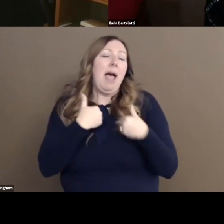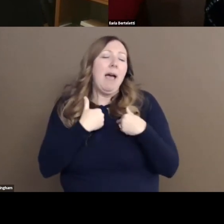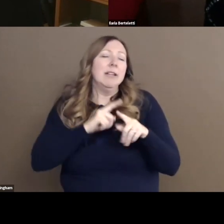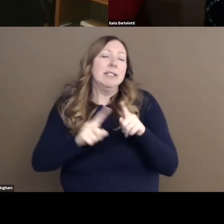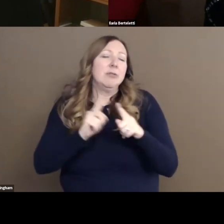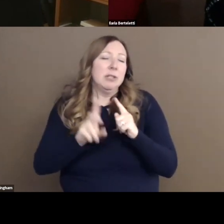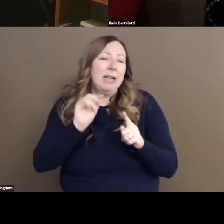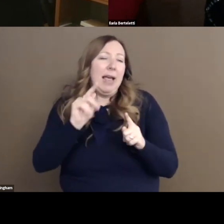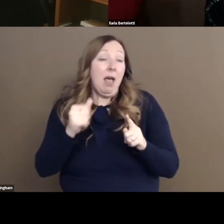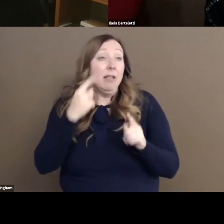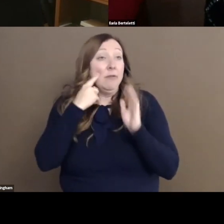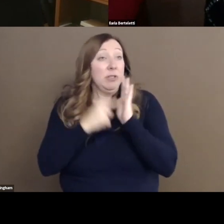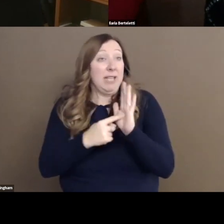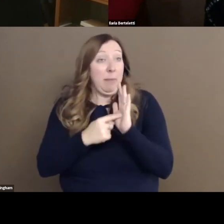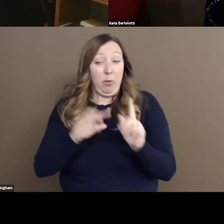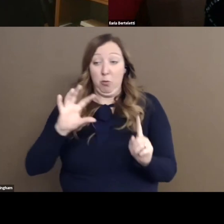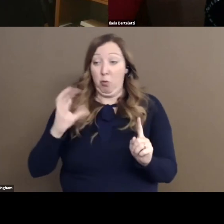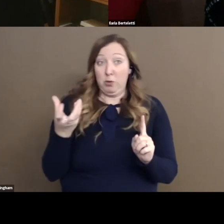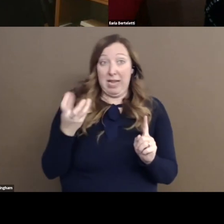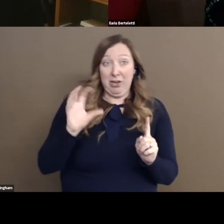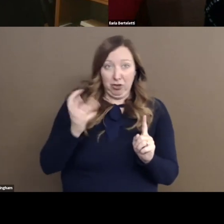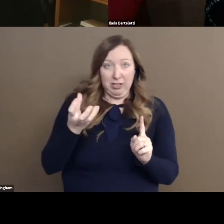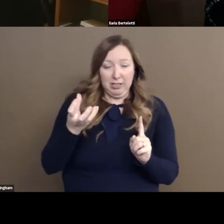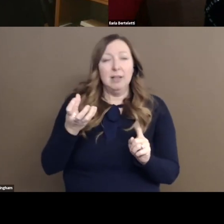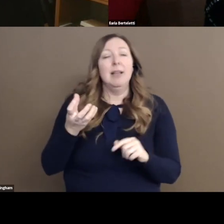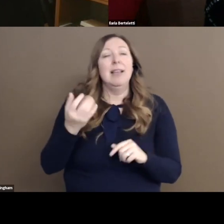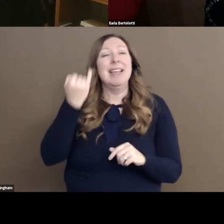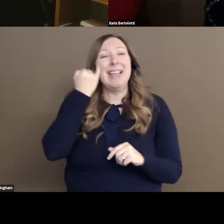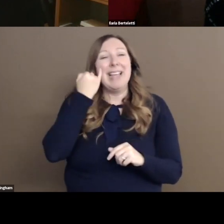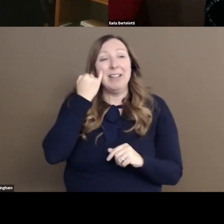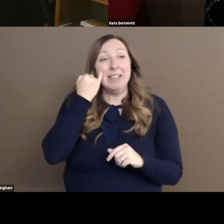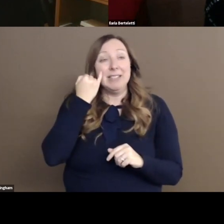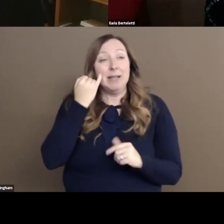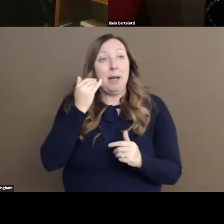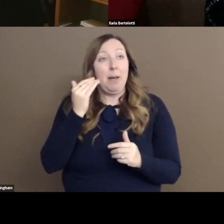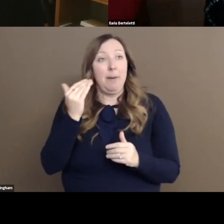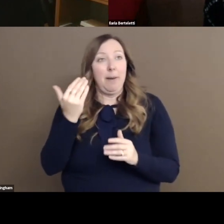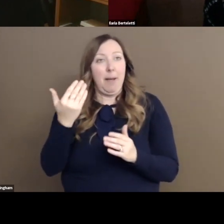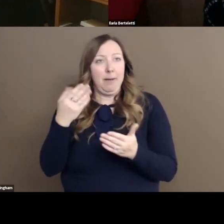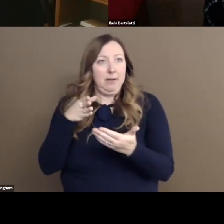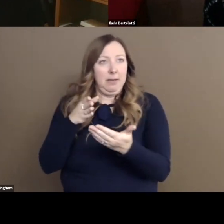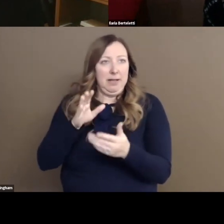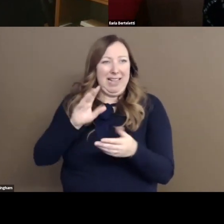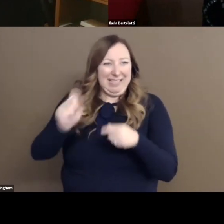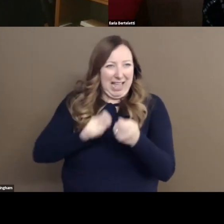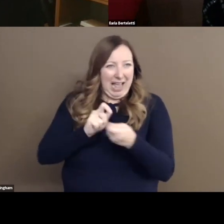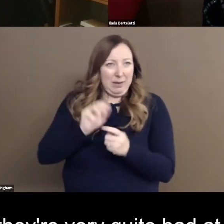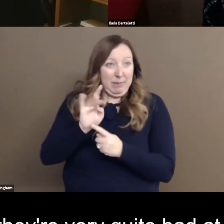um for um non-real objects for made-up